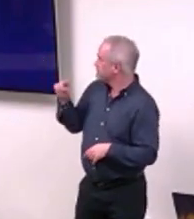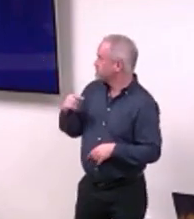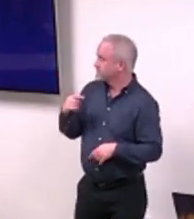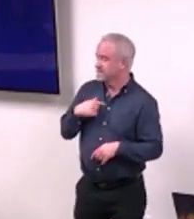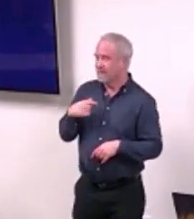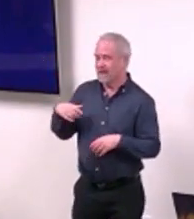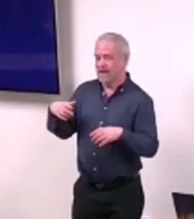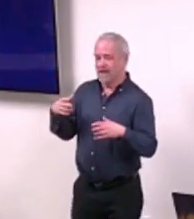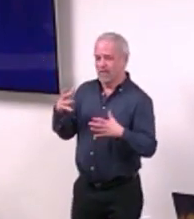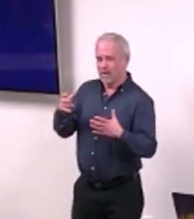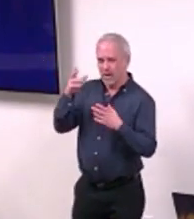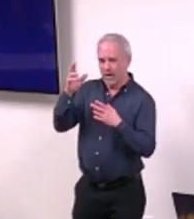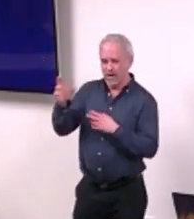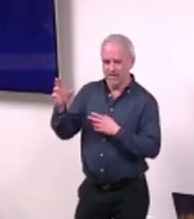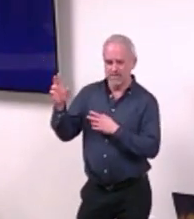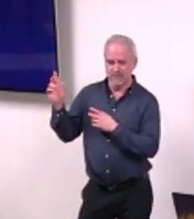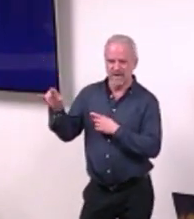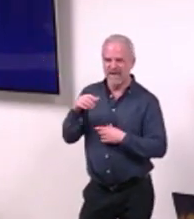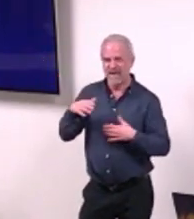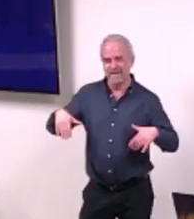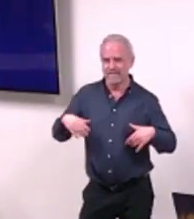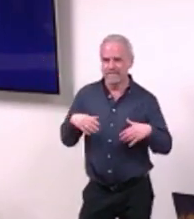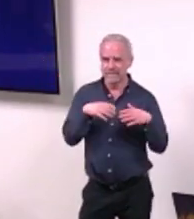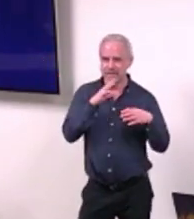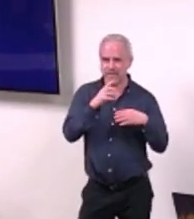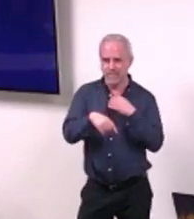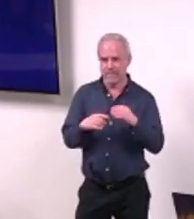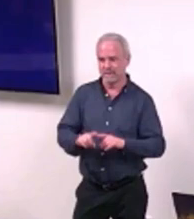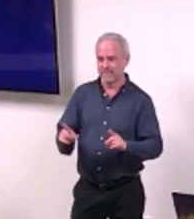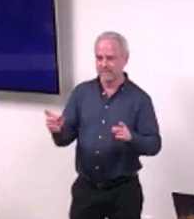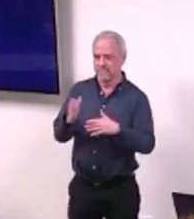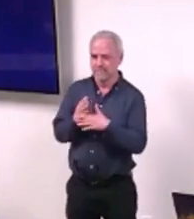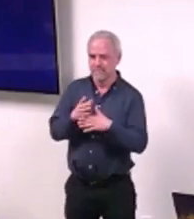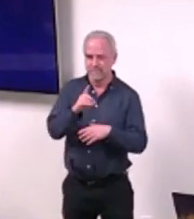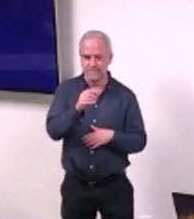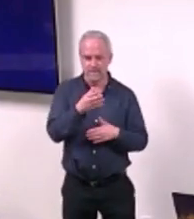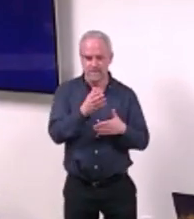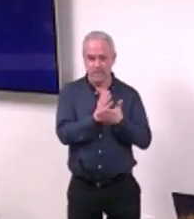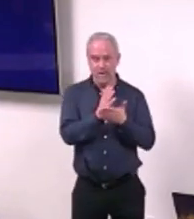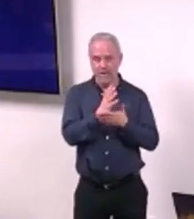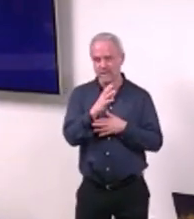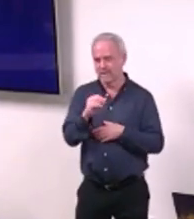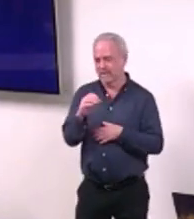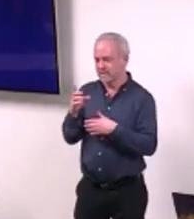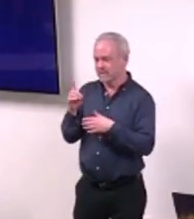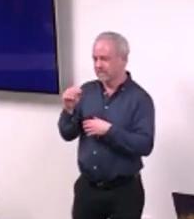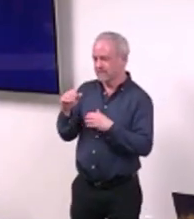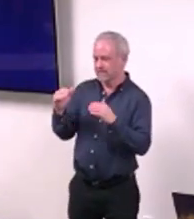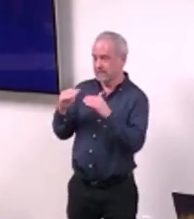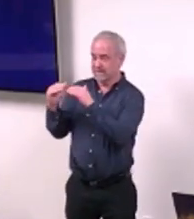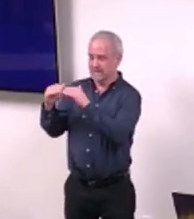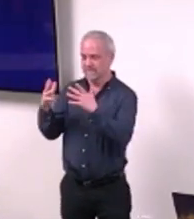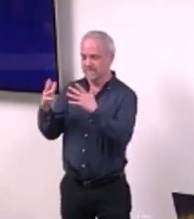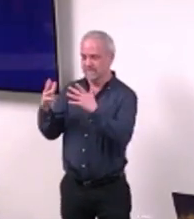between disability rights and disability justice. We can talk more about that if there's time. But this is a quote by Leroy.